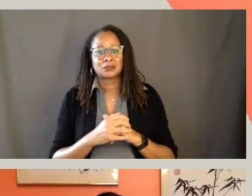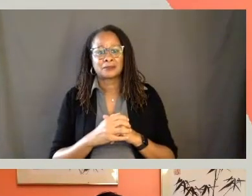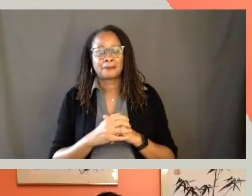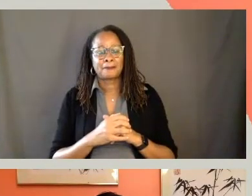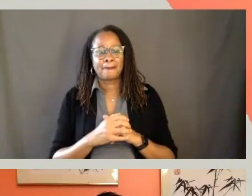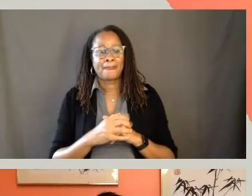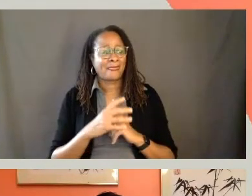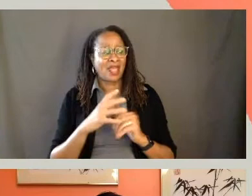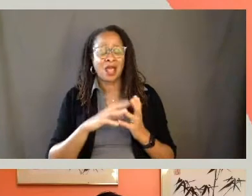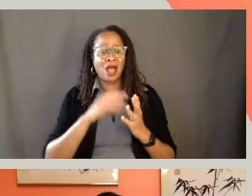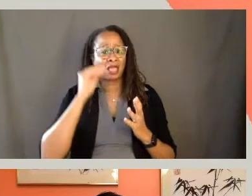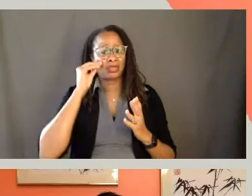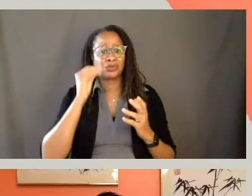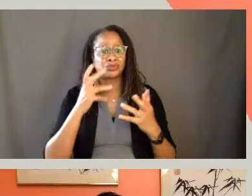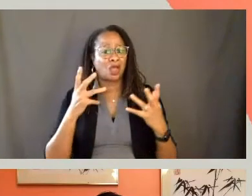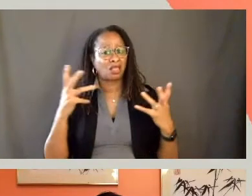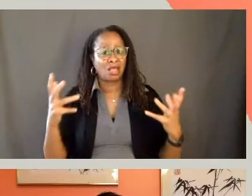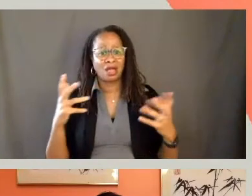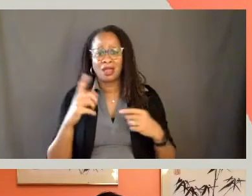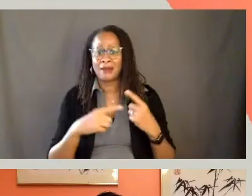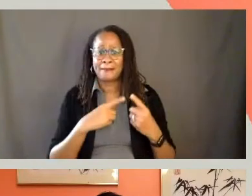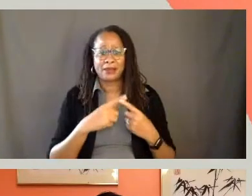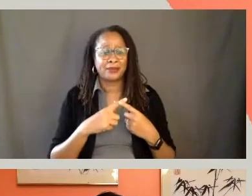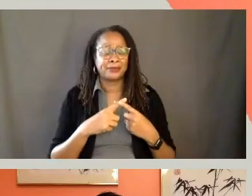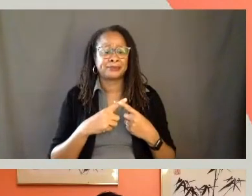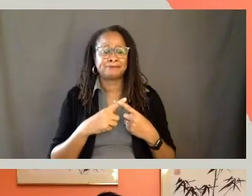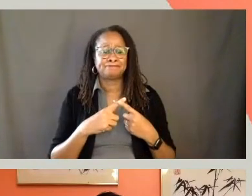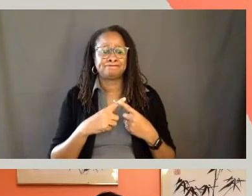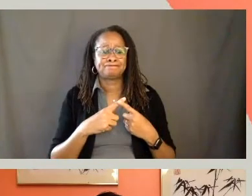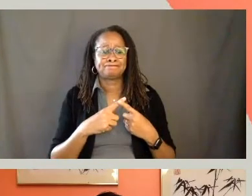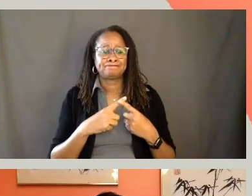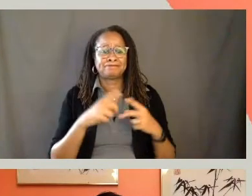And I learned a lot about, you know, issues of representation,